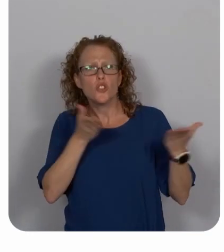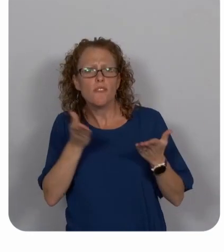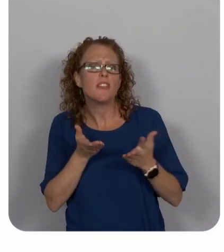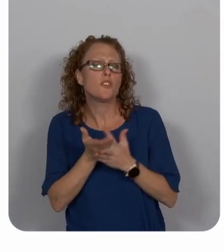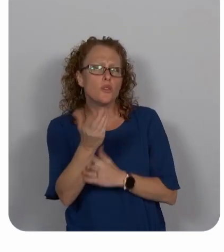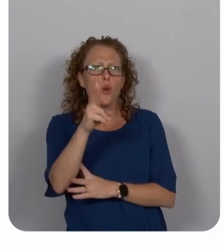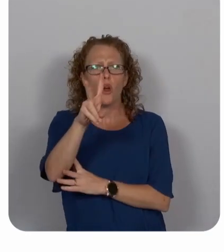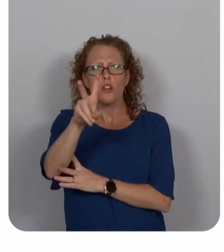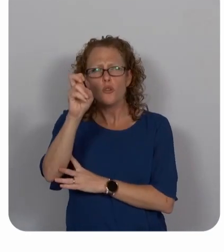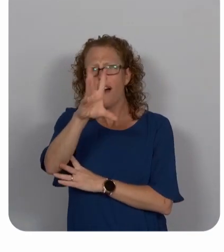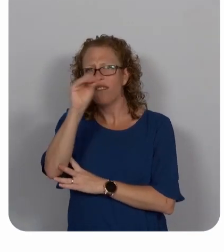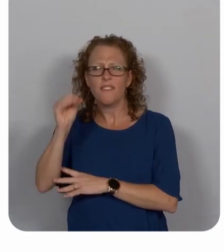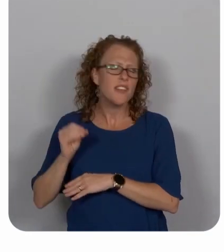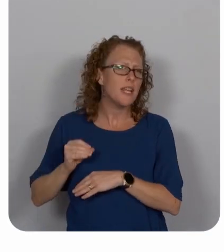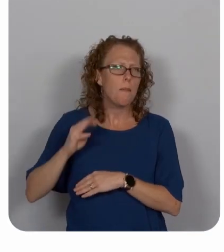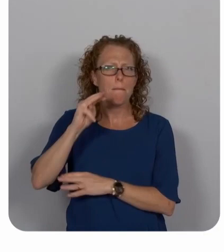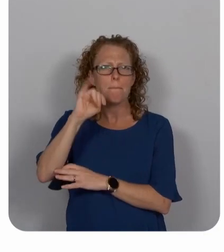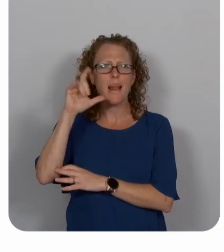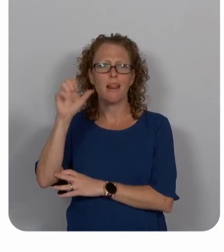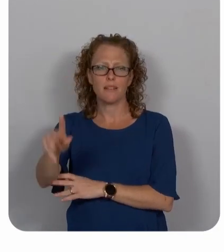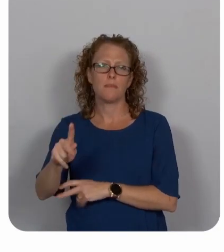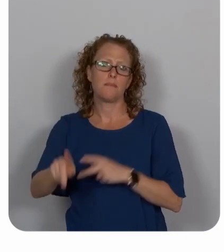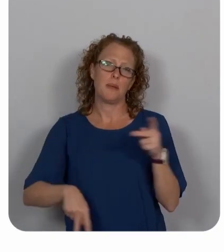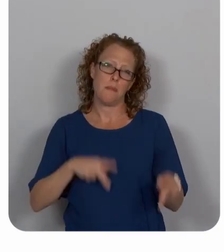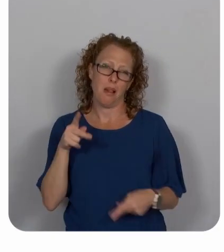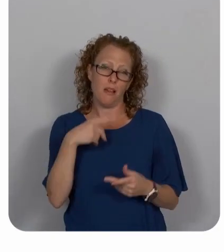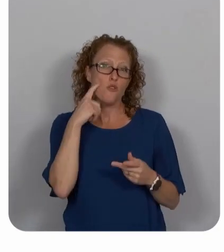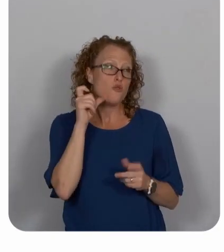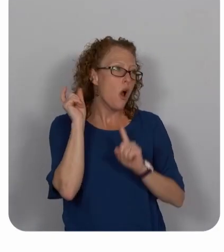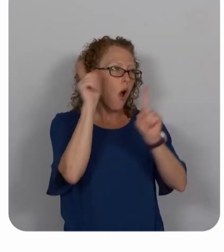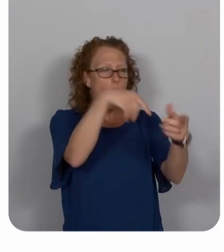All these numbers are growing at unprecedented rates year over year.